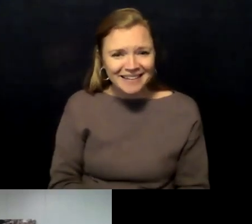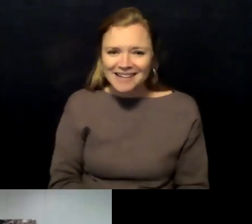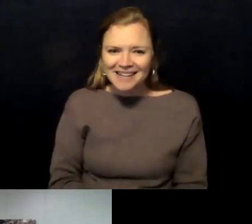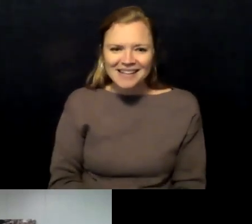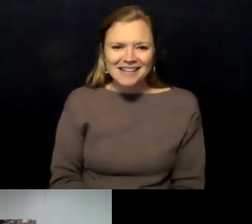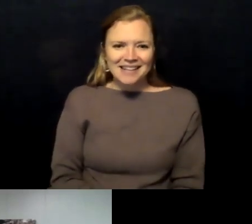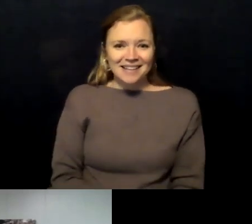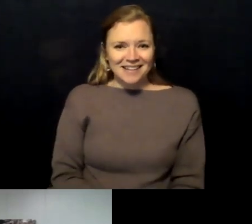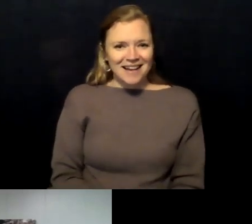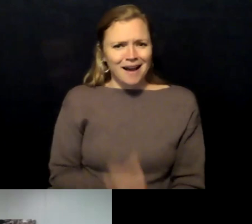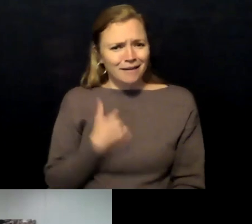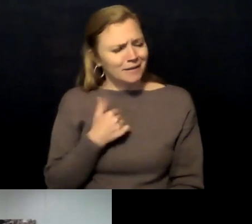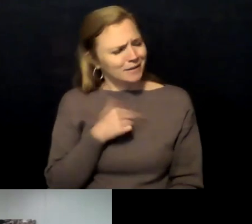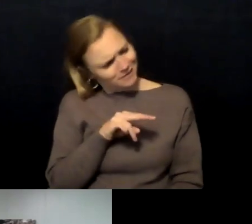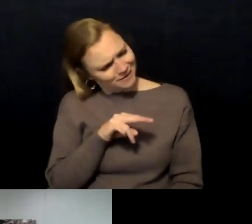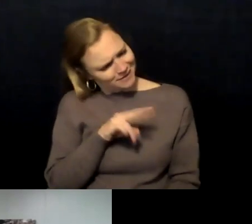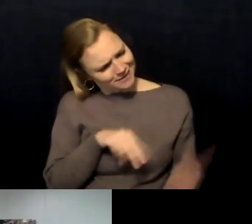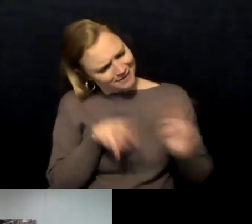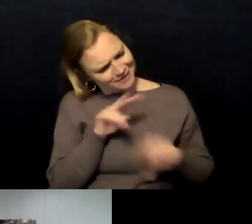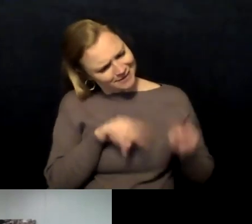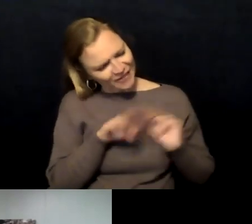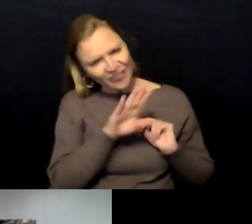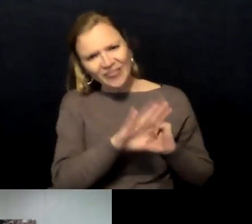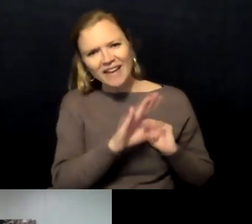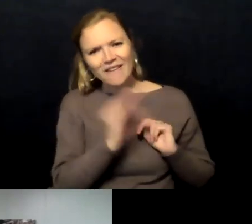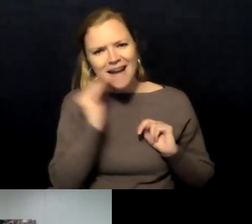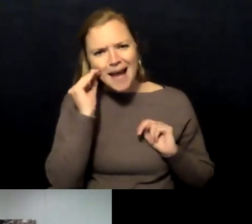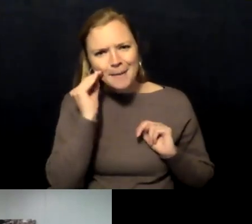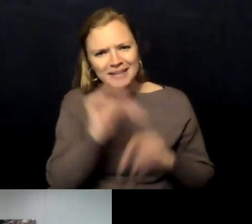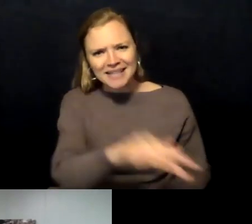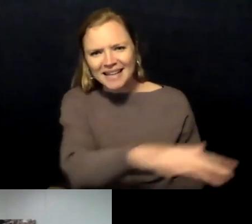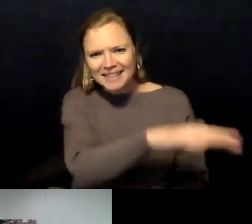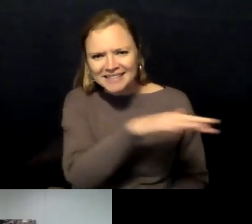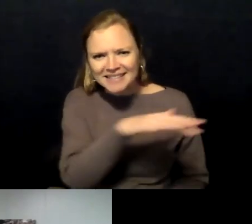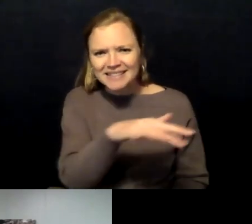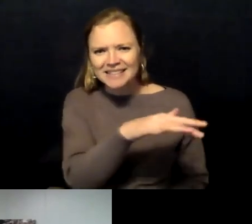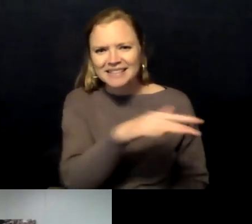habitat, there's the habitat that we have at